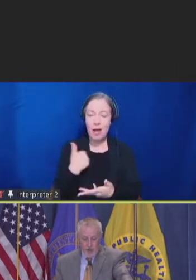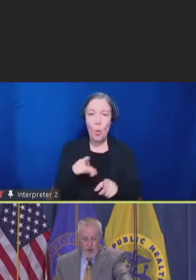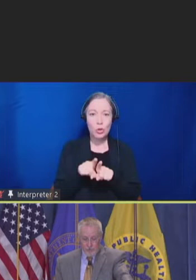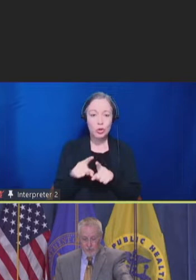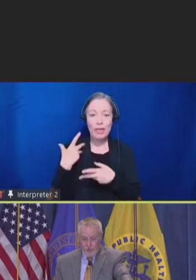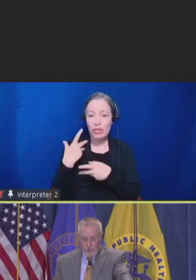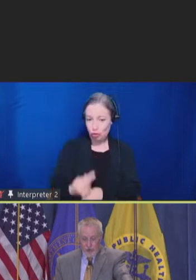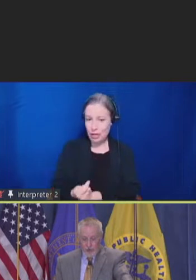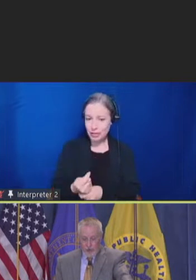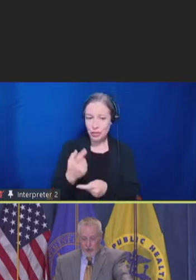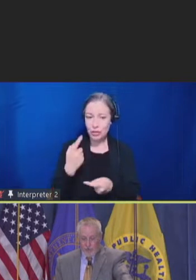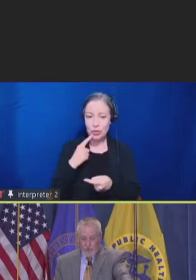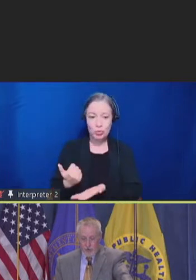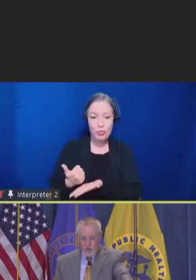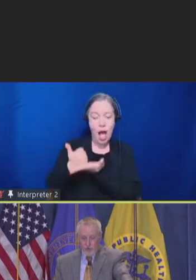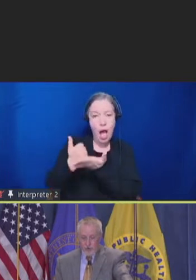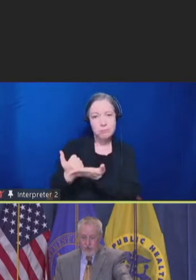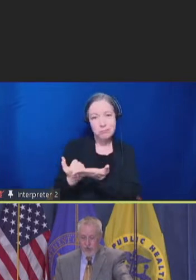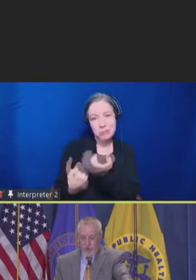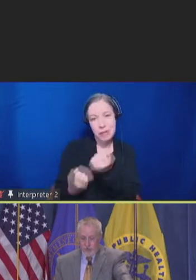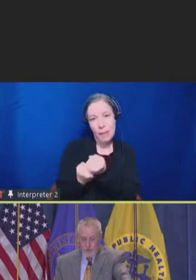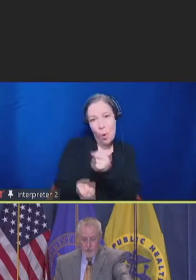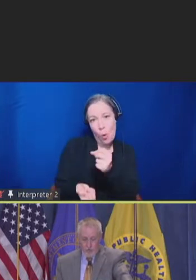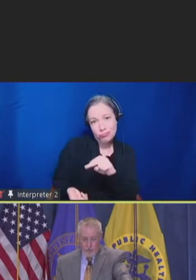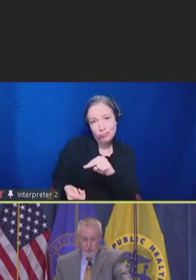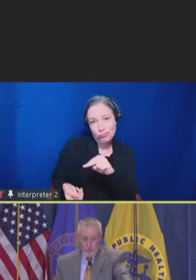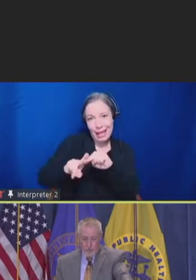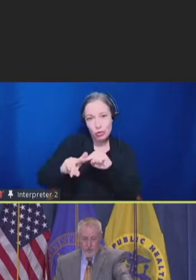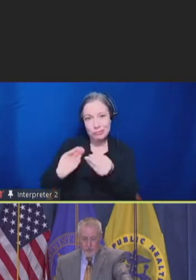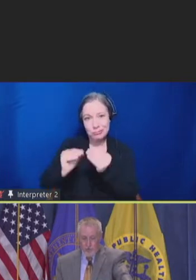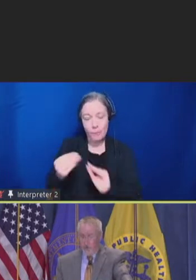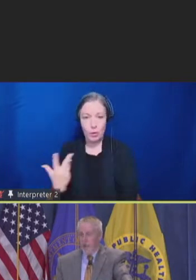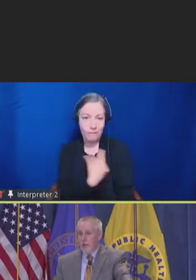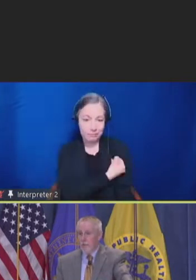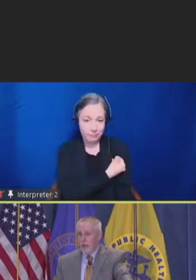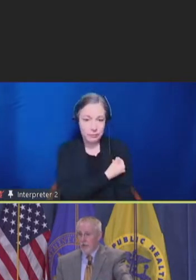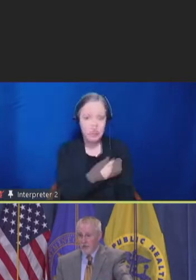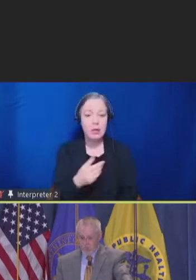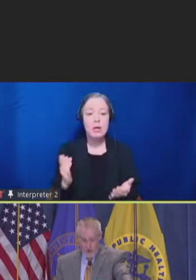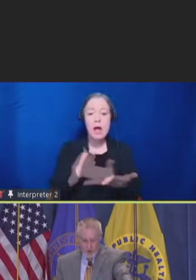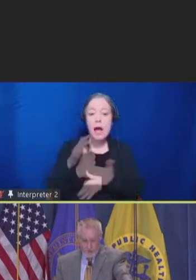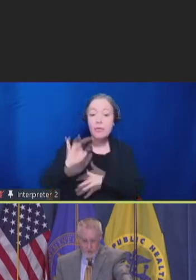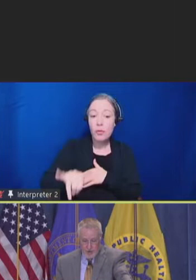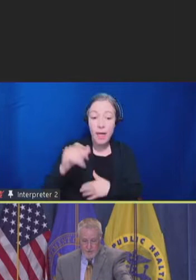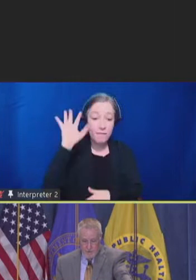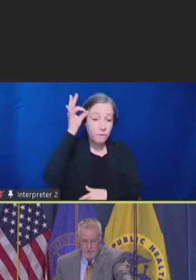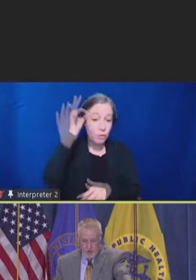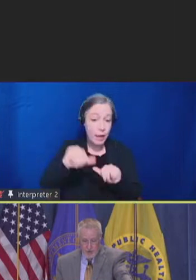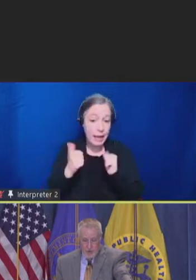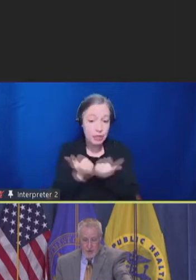After this panel, our federal agency and liaison members will give vaccine-related updates since our last meeting.